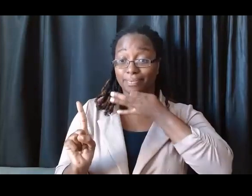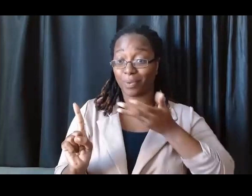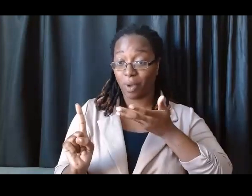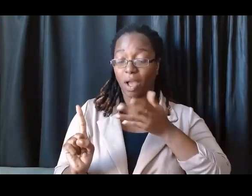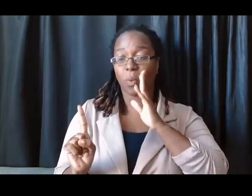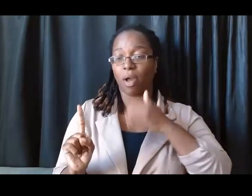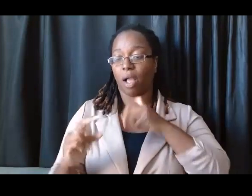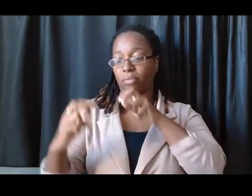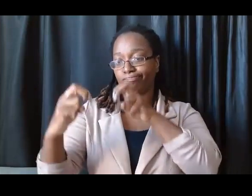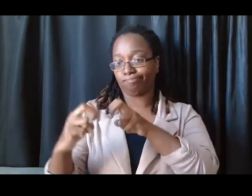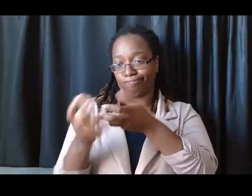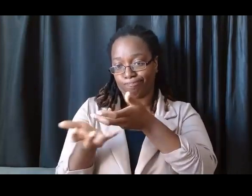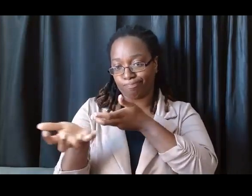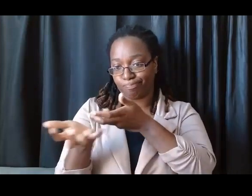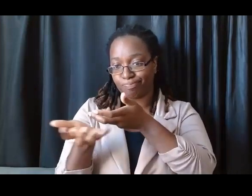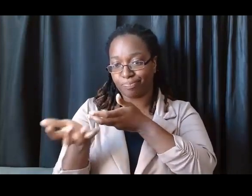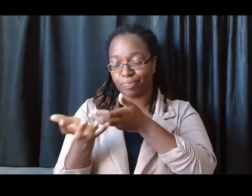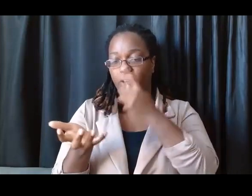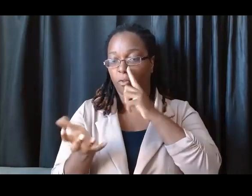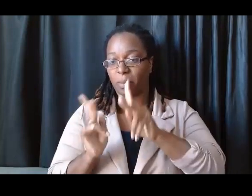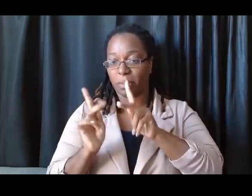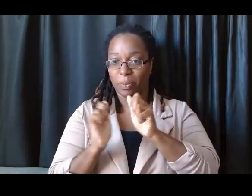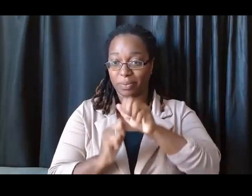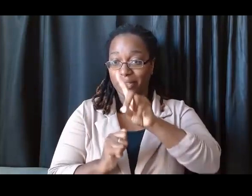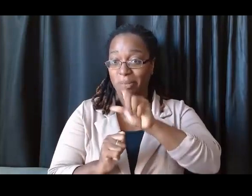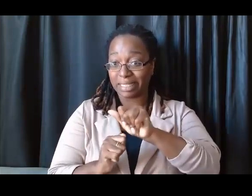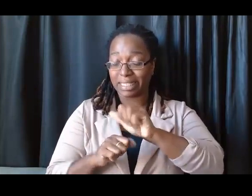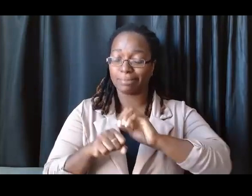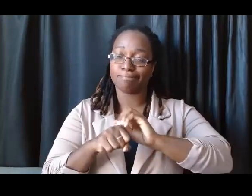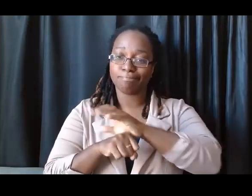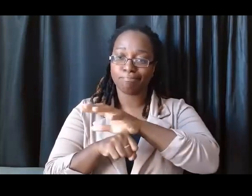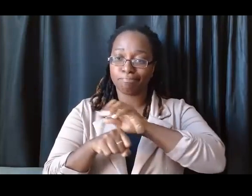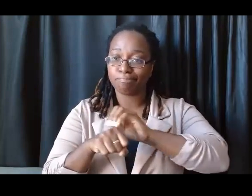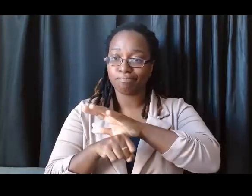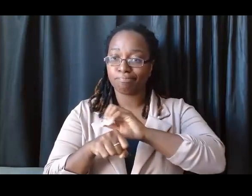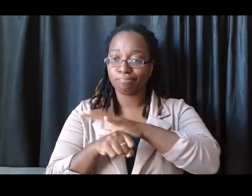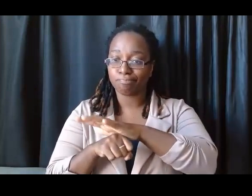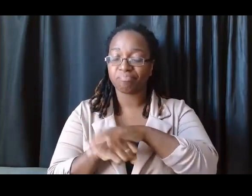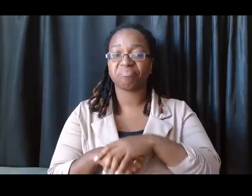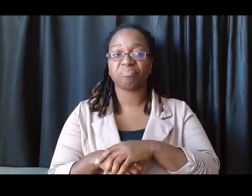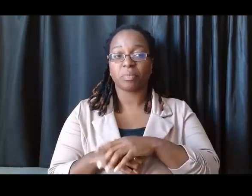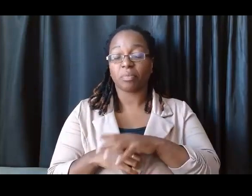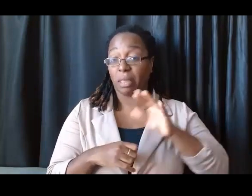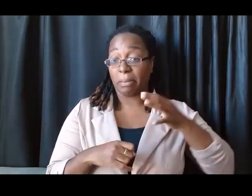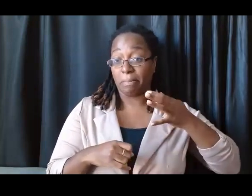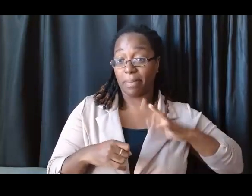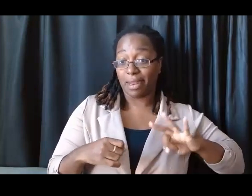one on one counseling for people with disabilities about changes that can happen to benefits when working